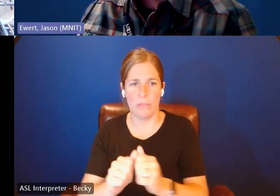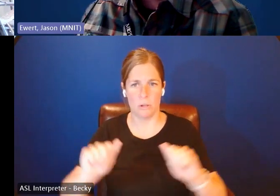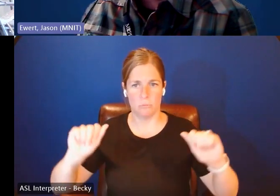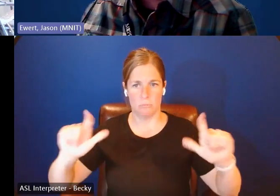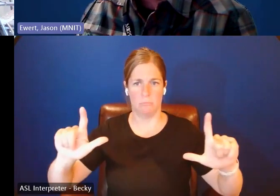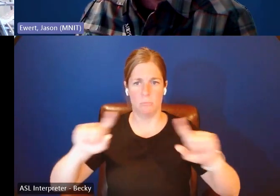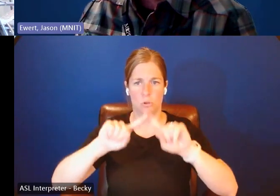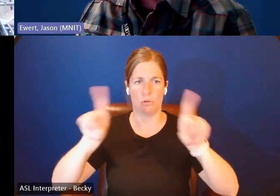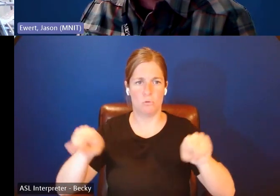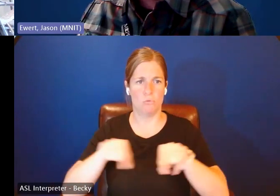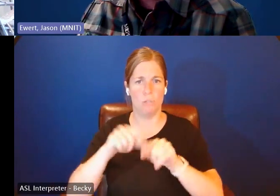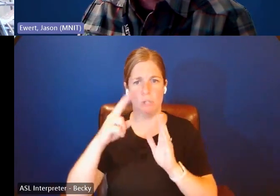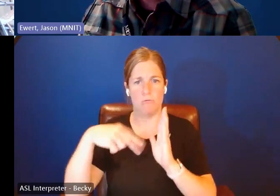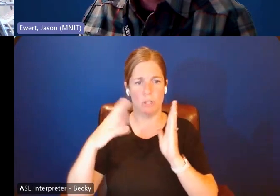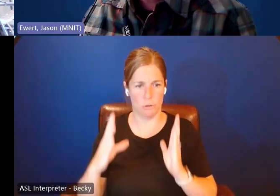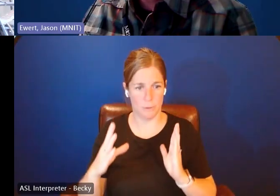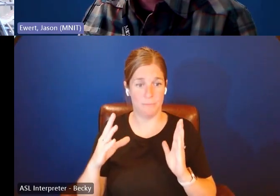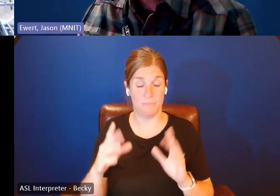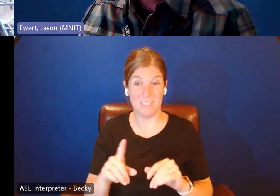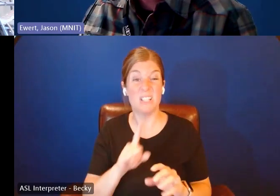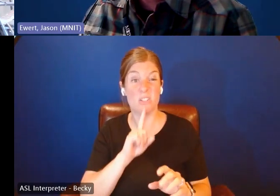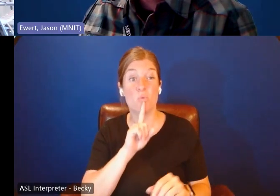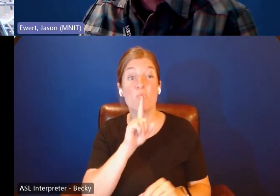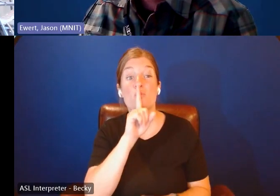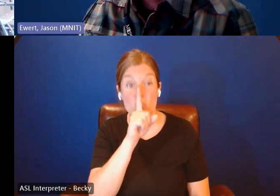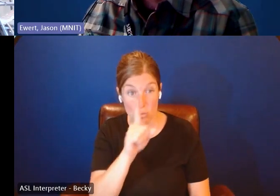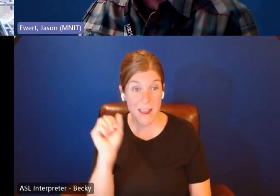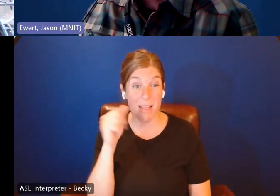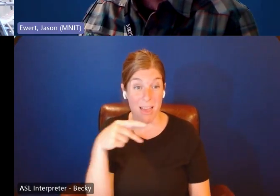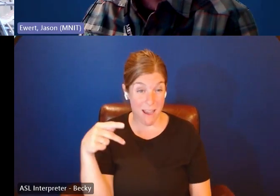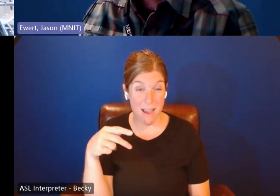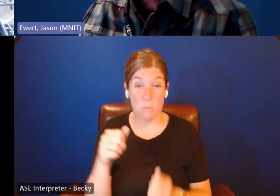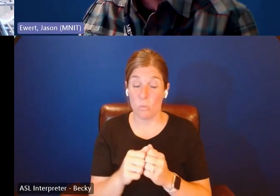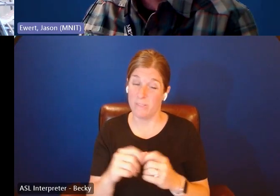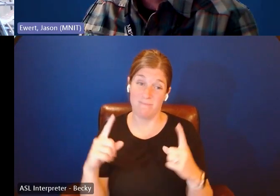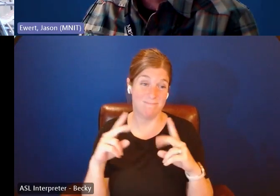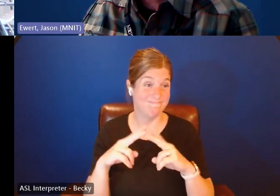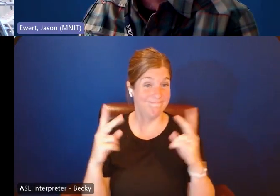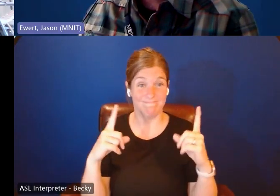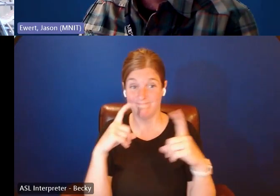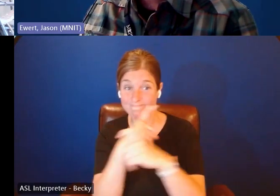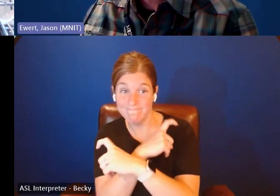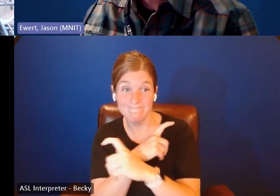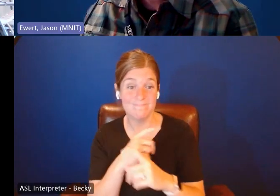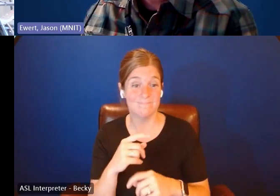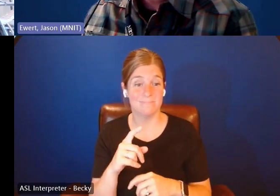It's a real application with real complexity. And actually, it was updated on Monday.